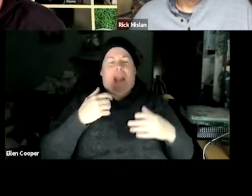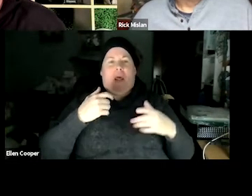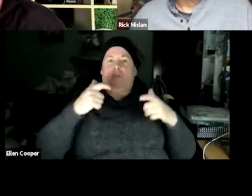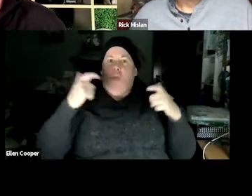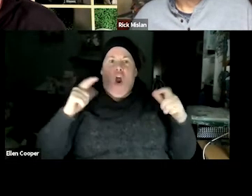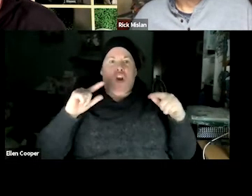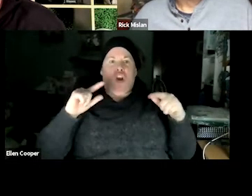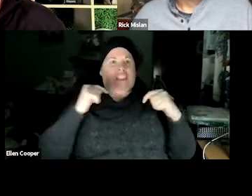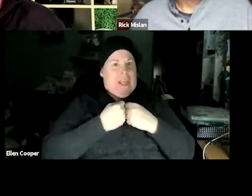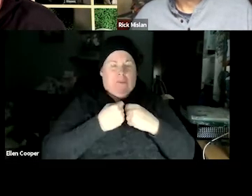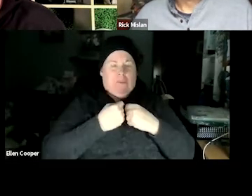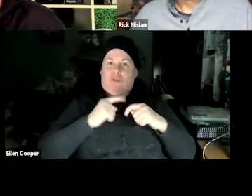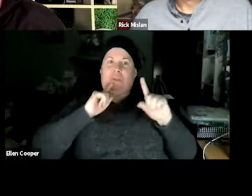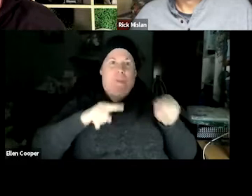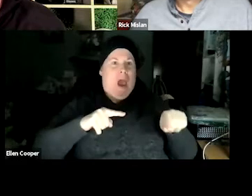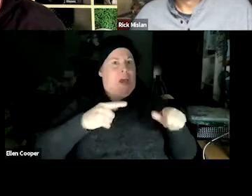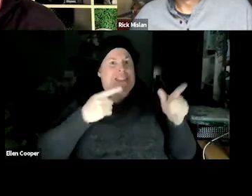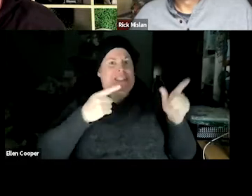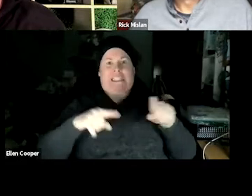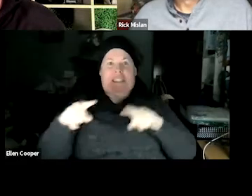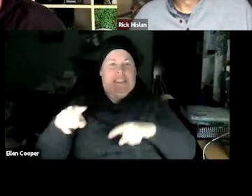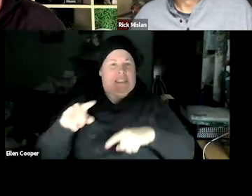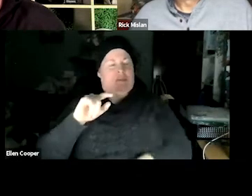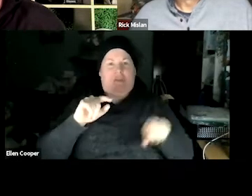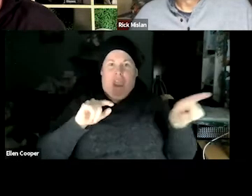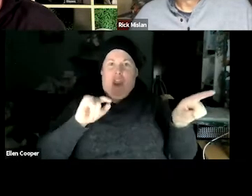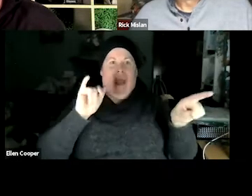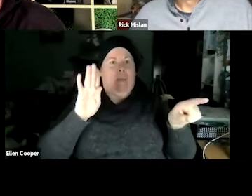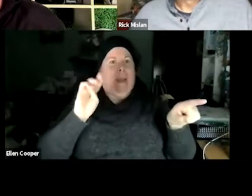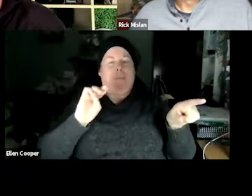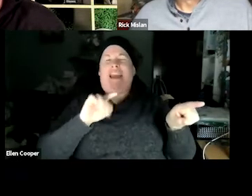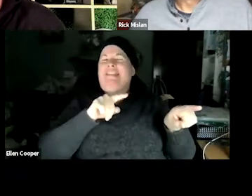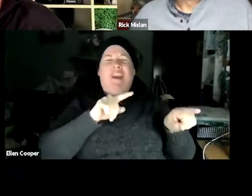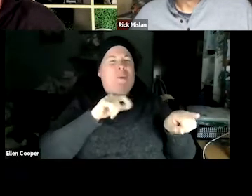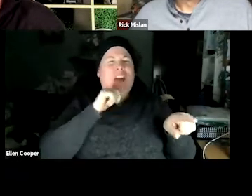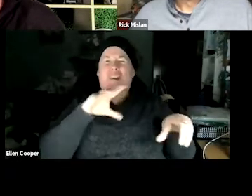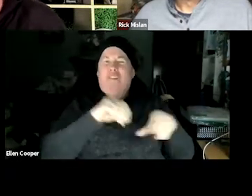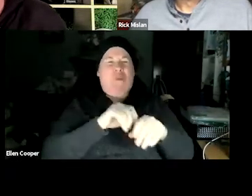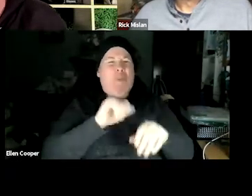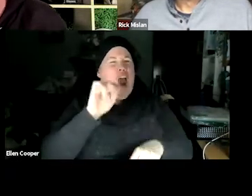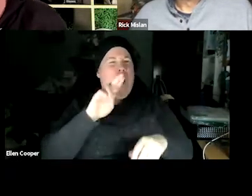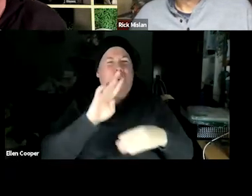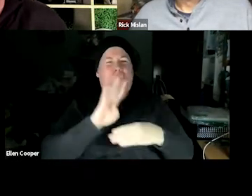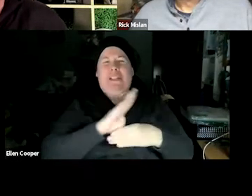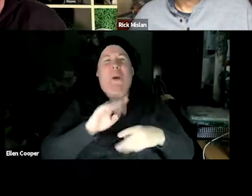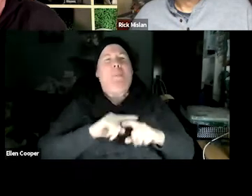and, you know, IBM has wasn't really in the IR business in any real shape or form. But we were one of the largest security companies out there.